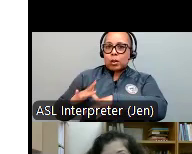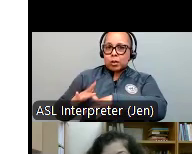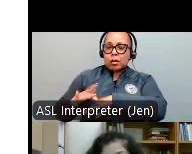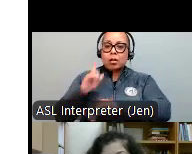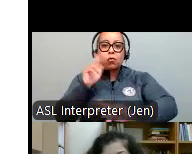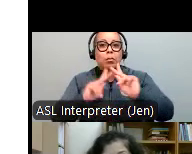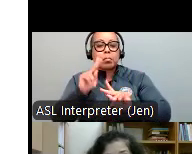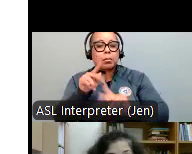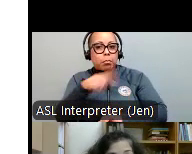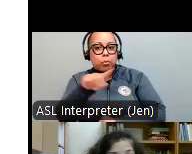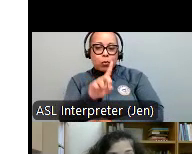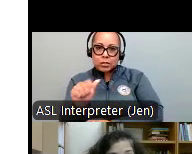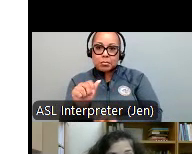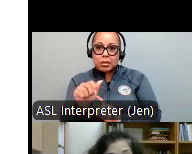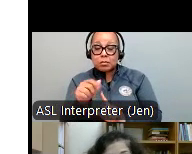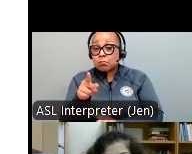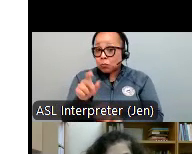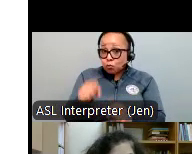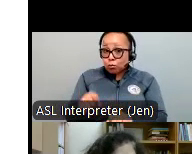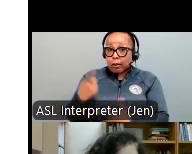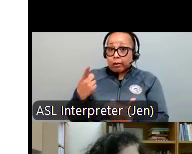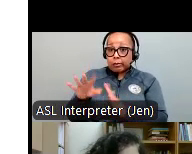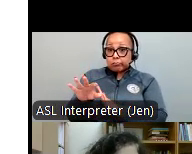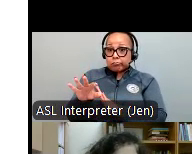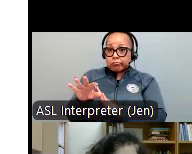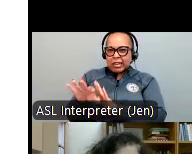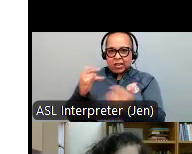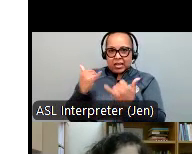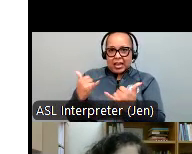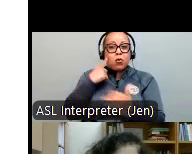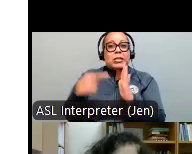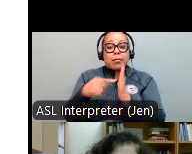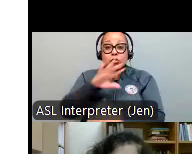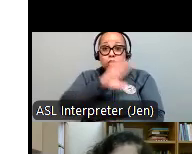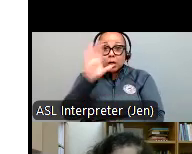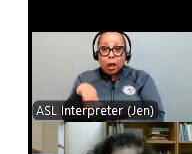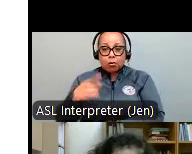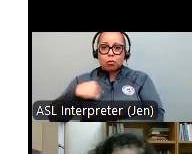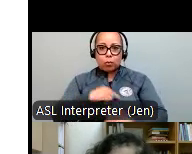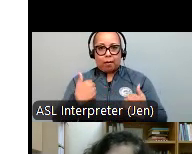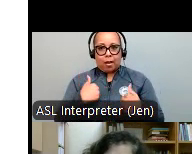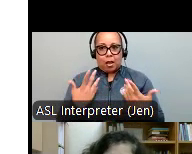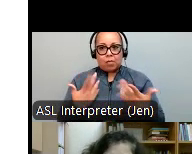with disabilities. You can identify this now. For example in Chicago, we do have a law that was